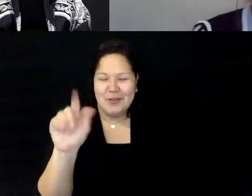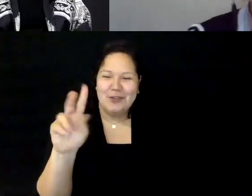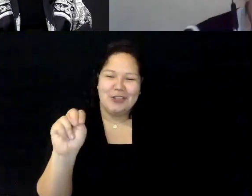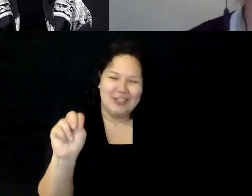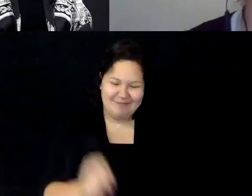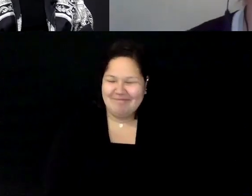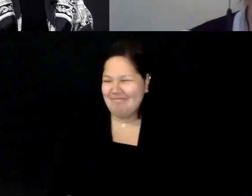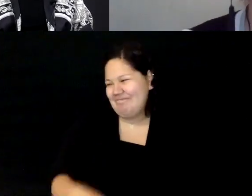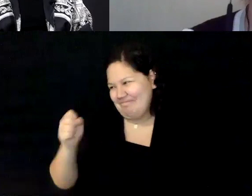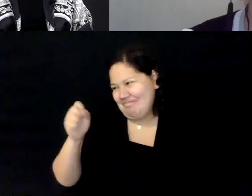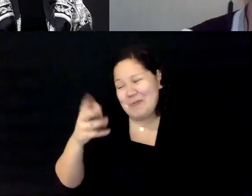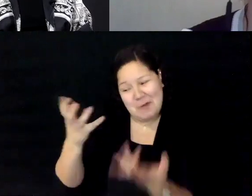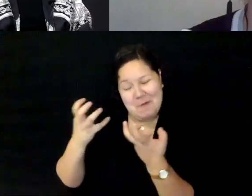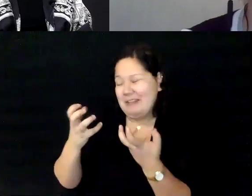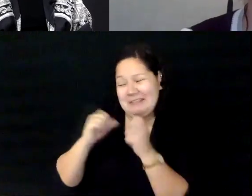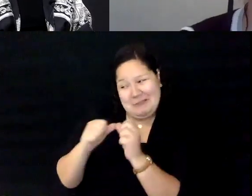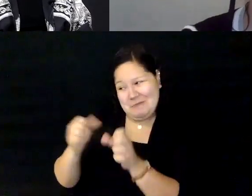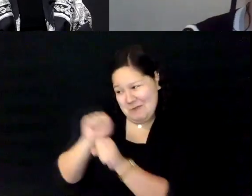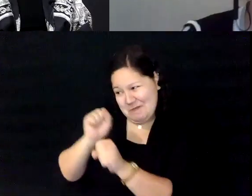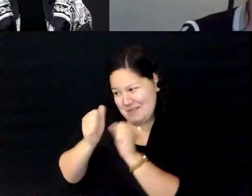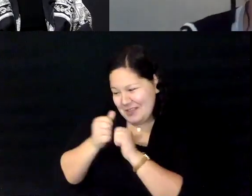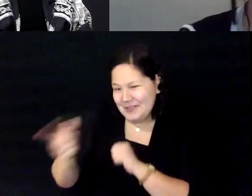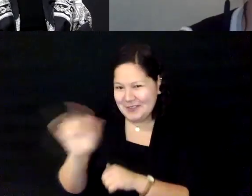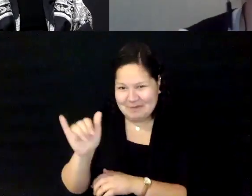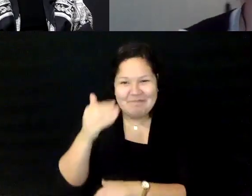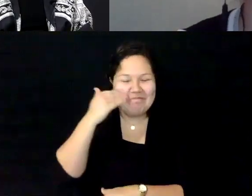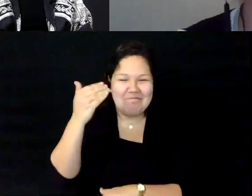Well, we'd love to continue working with you, I know. We were talking about how it,